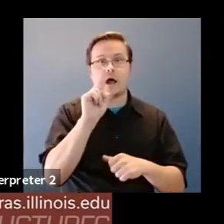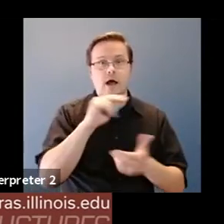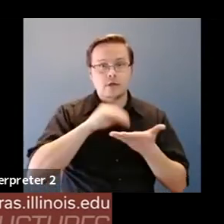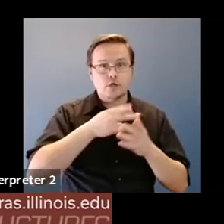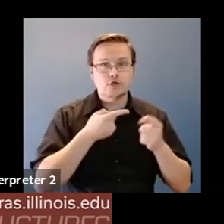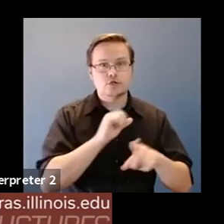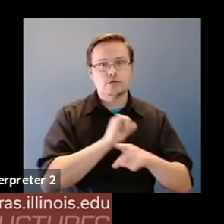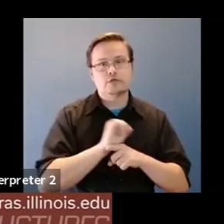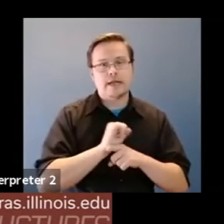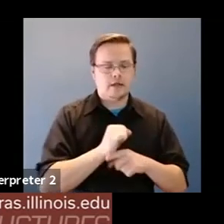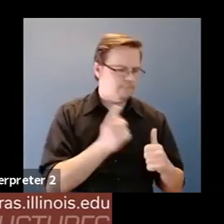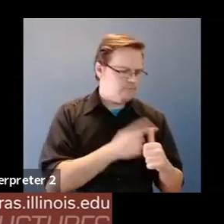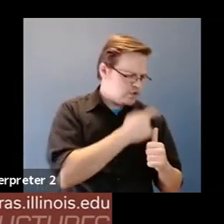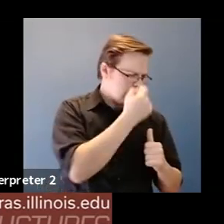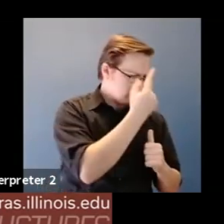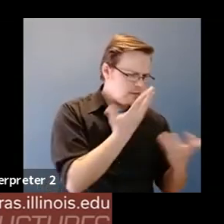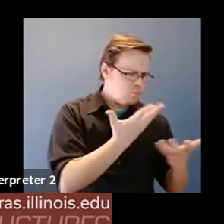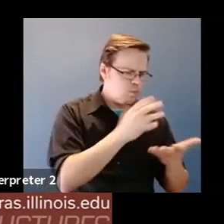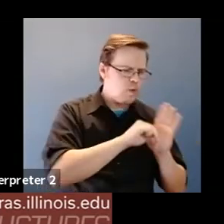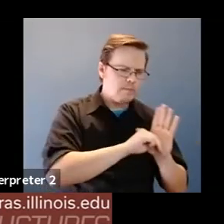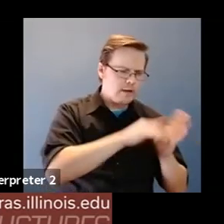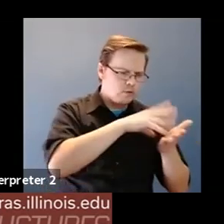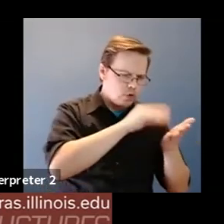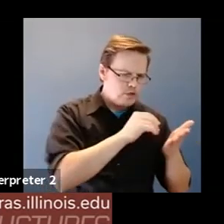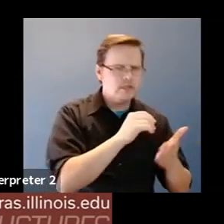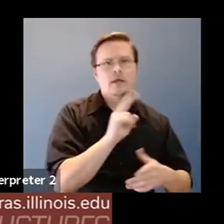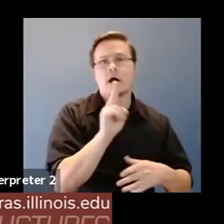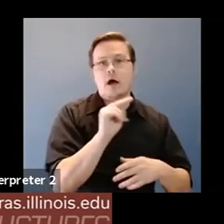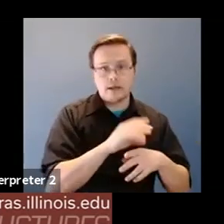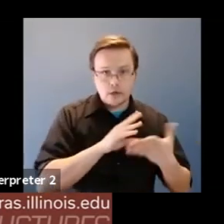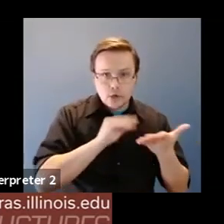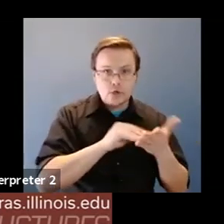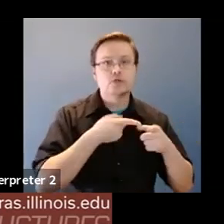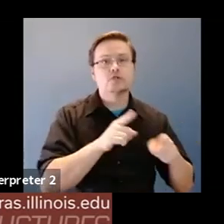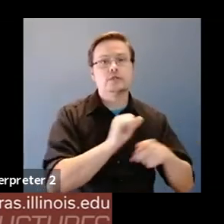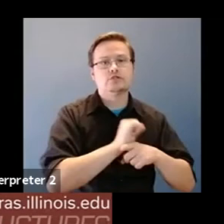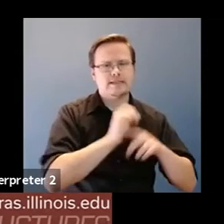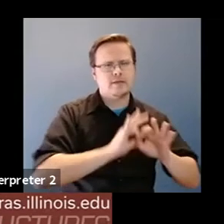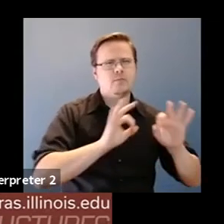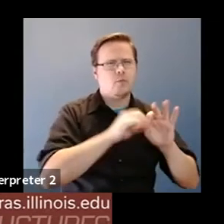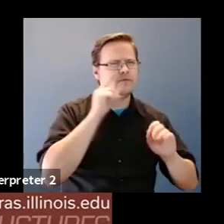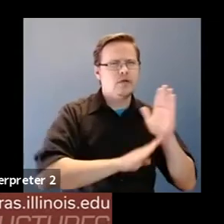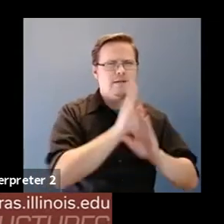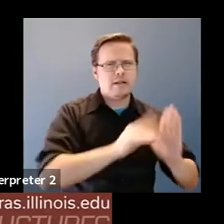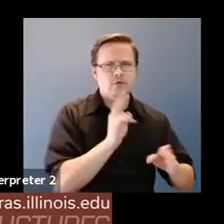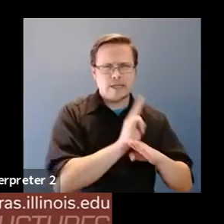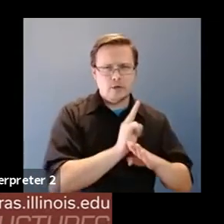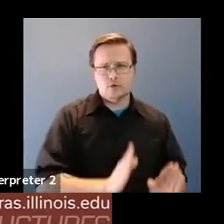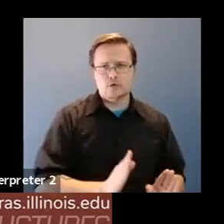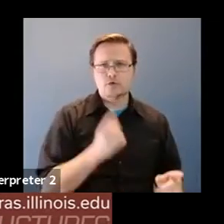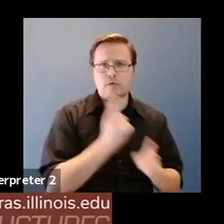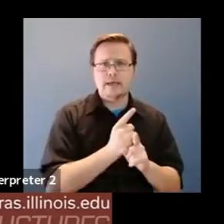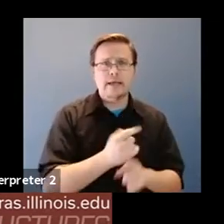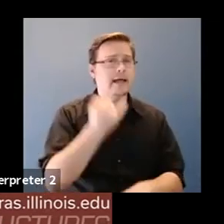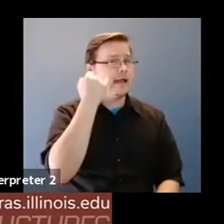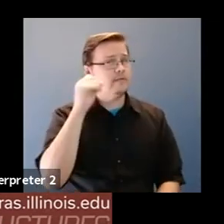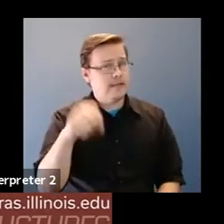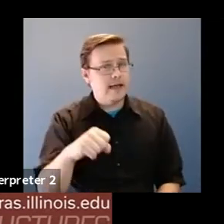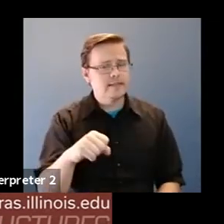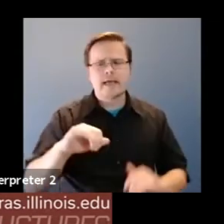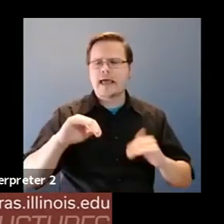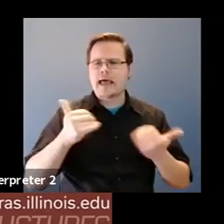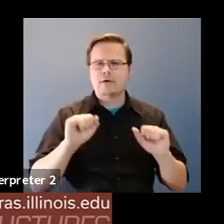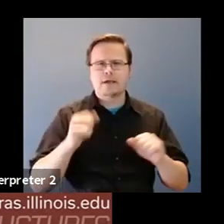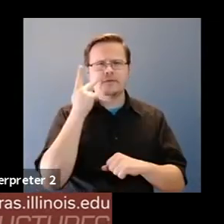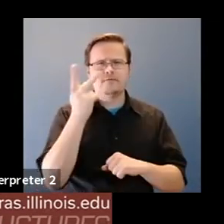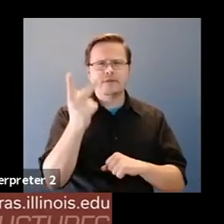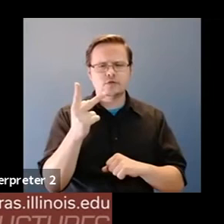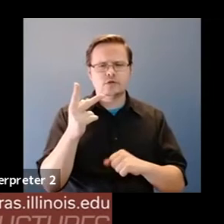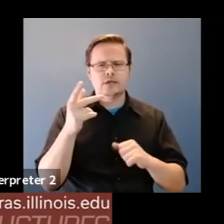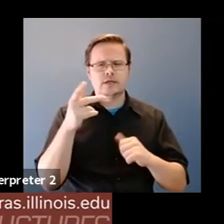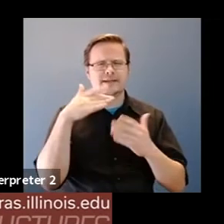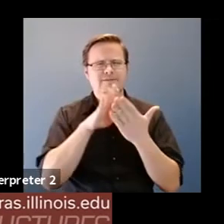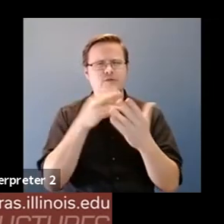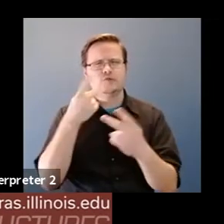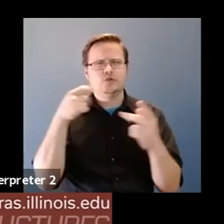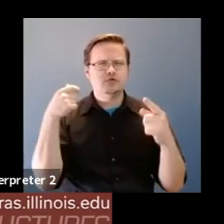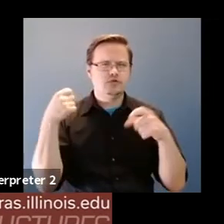Anita Chan: model, learn and unlearn during the training is important for the developers and general users of that model and second If yes, how can the visualization address two challenges and the scenario huge data and changes in model predictions.